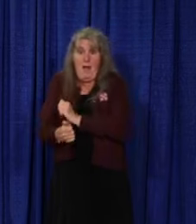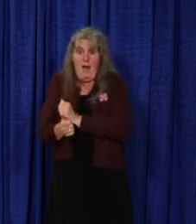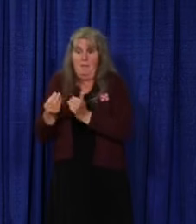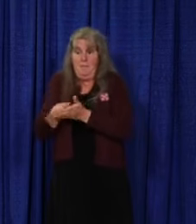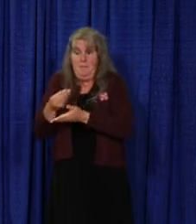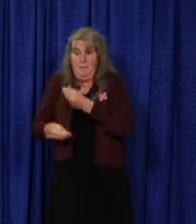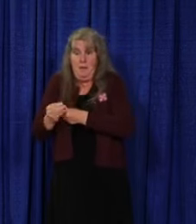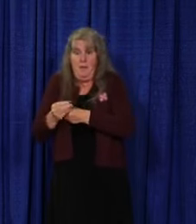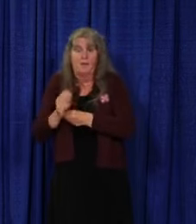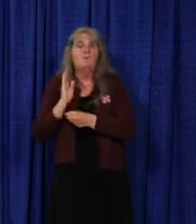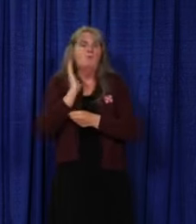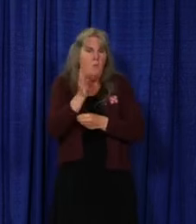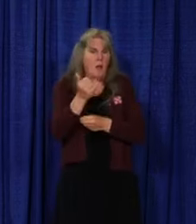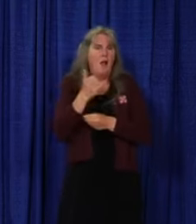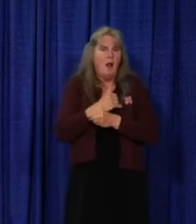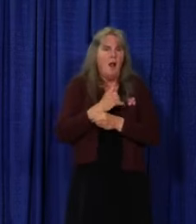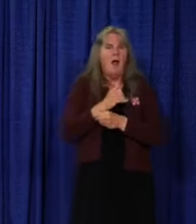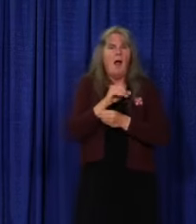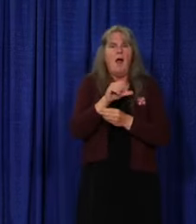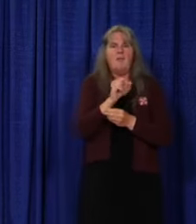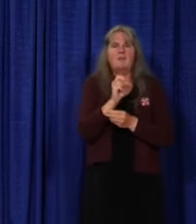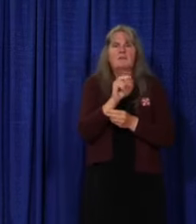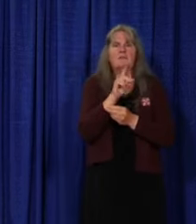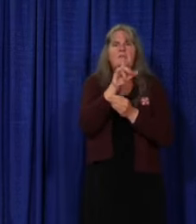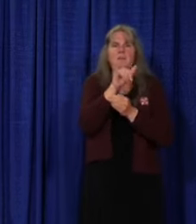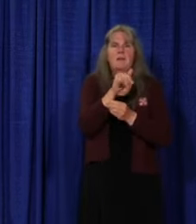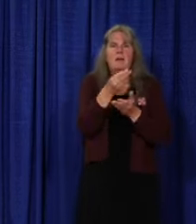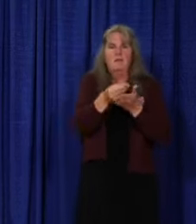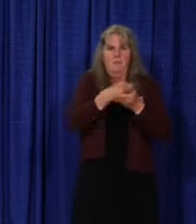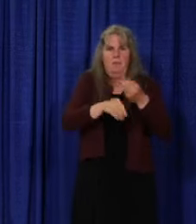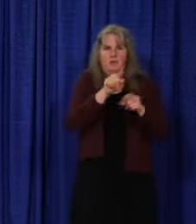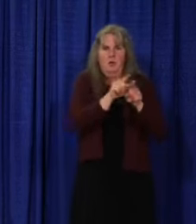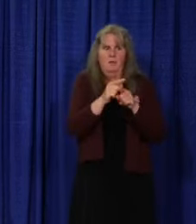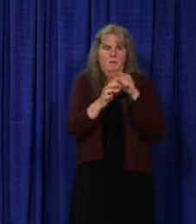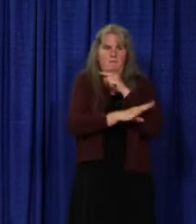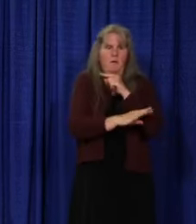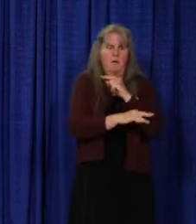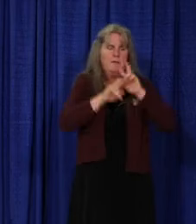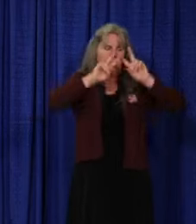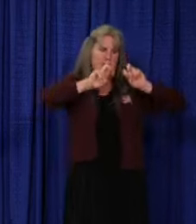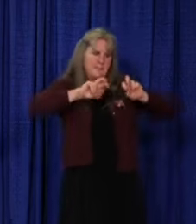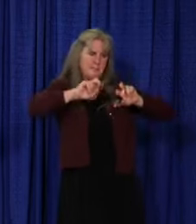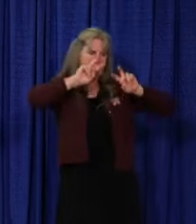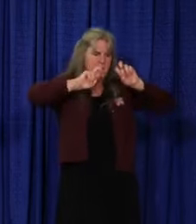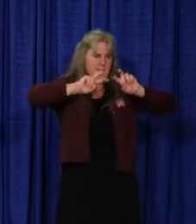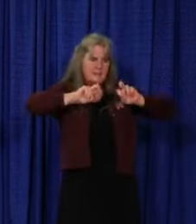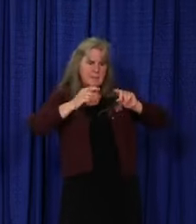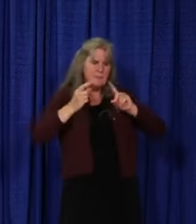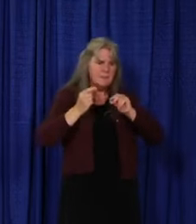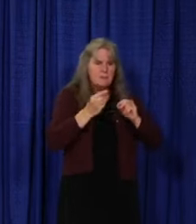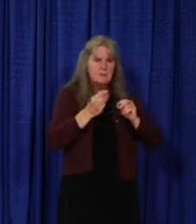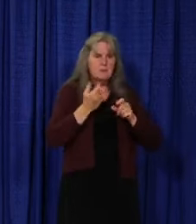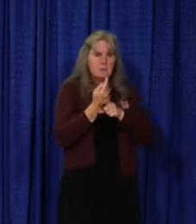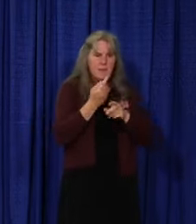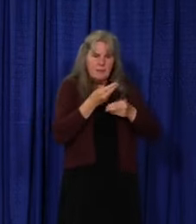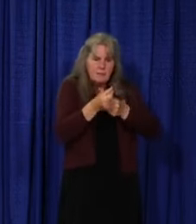a supplementary budget. All the spending will be analysed and we will run through the appropriate legislative